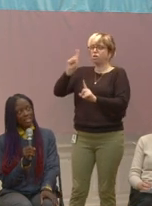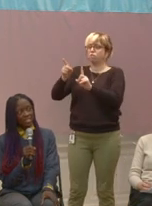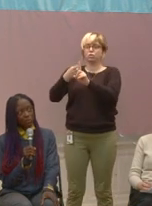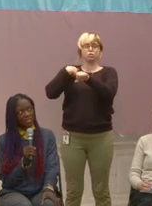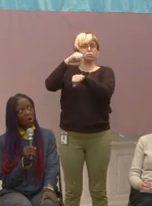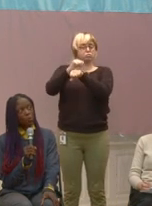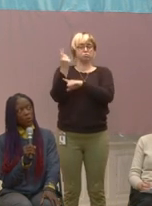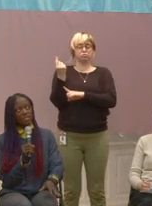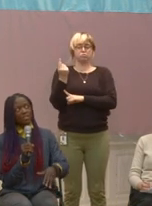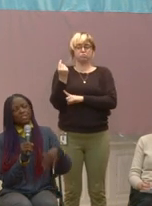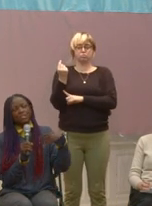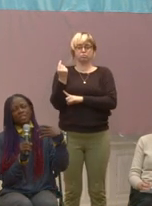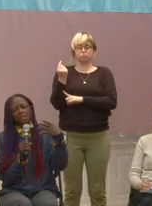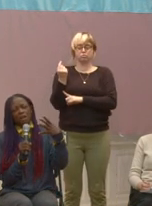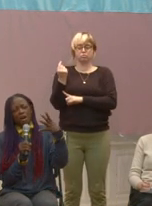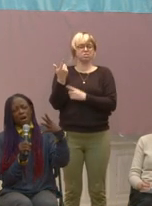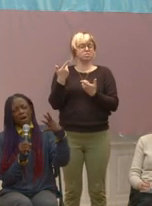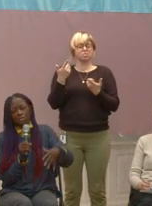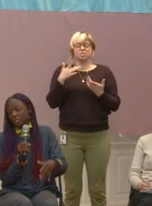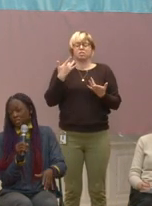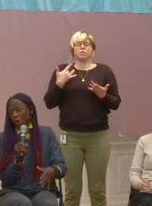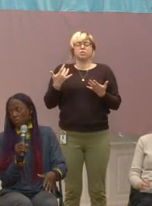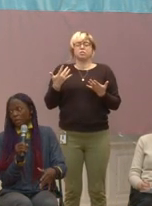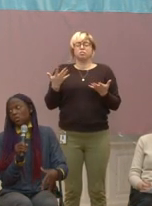that I did was was just like a constellation of all of my